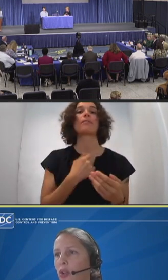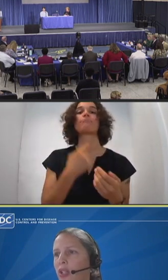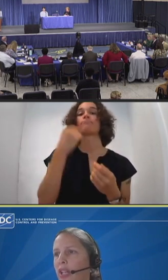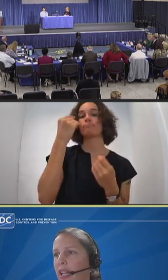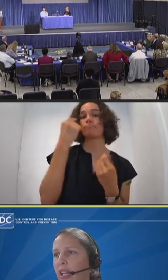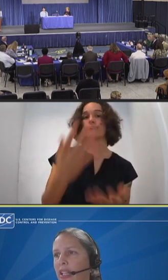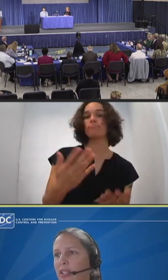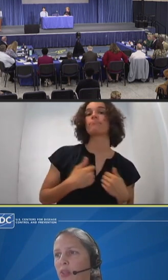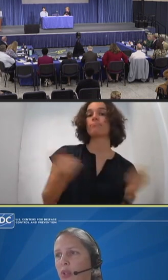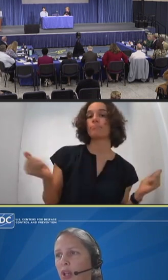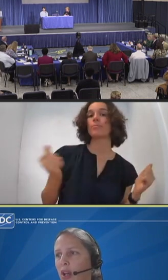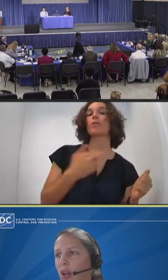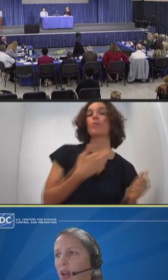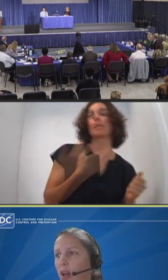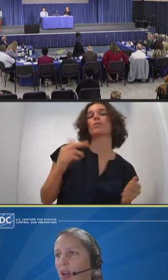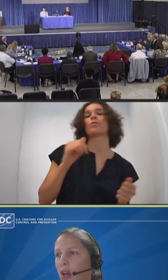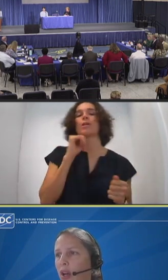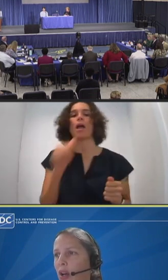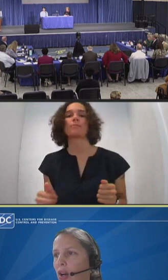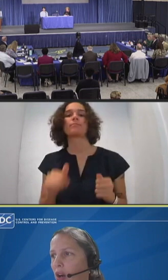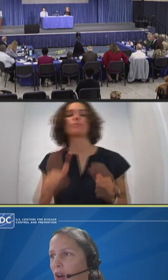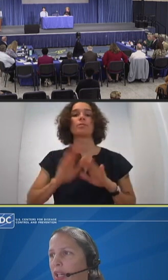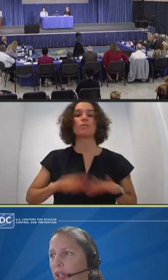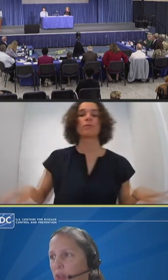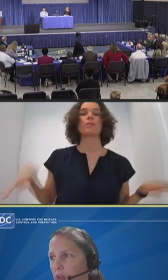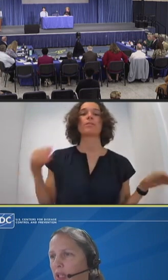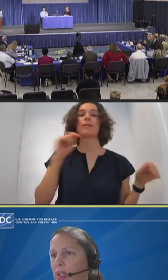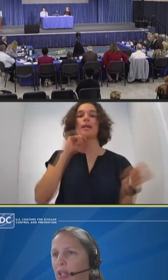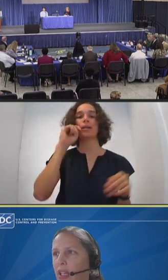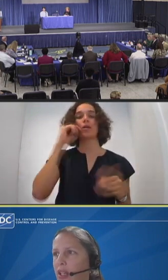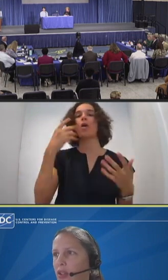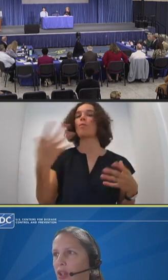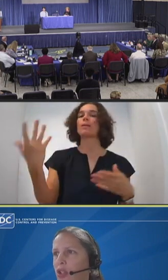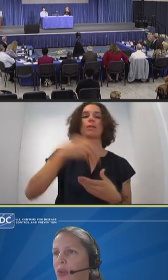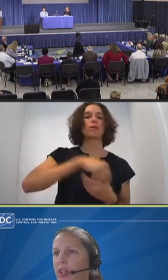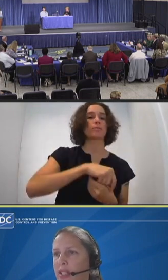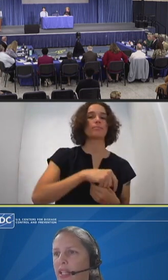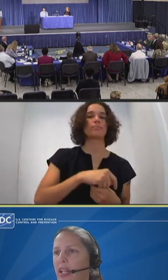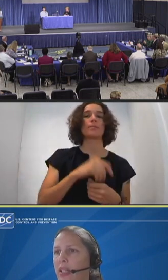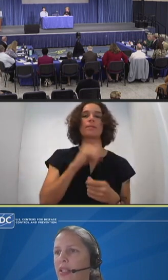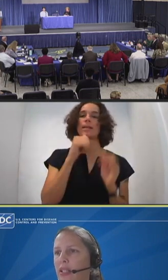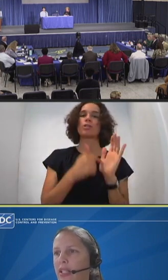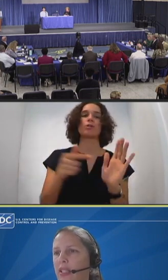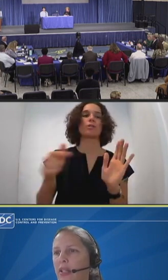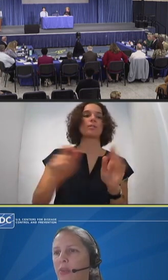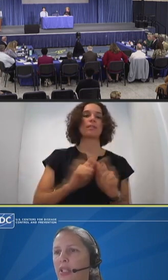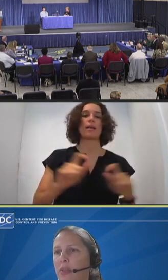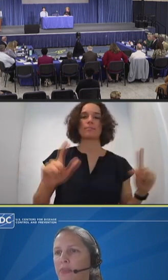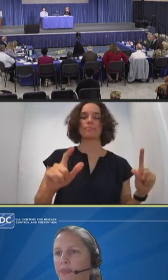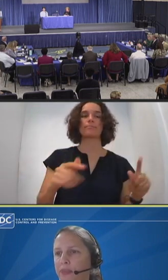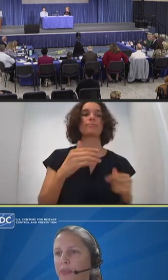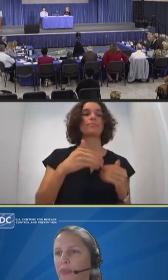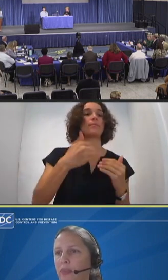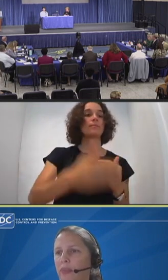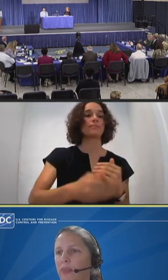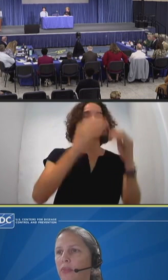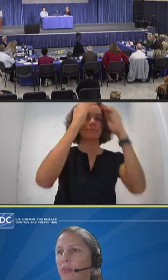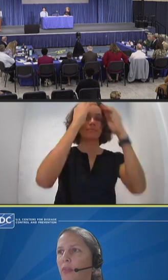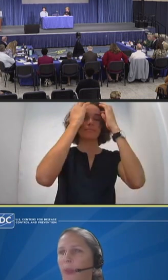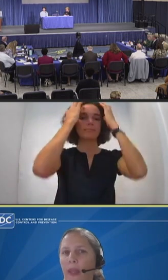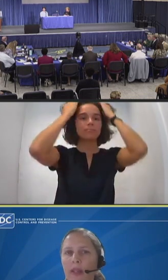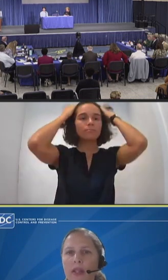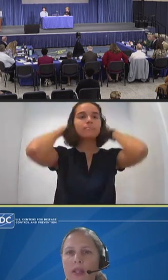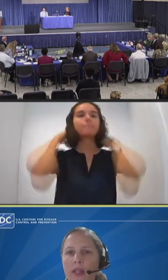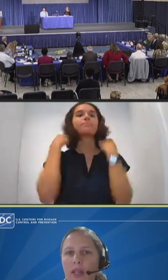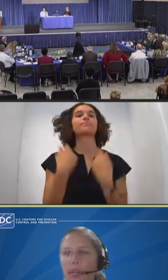and adolescents are already included and not shown on this slide. Next slide, please.